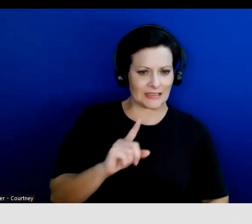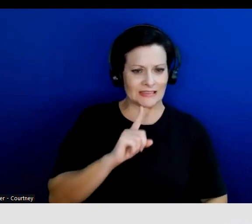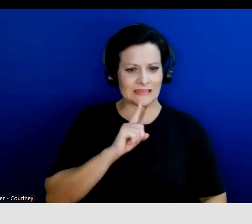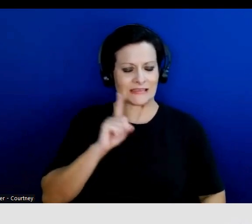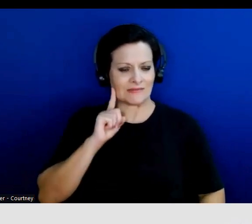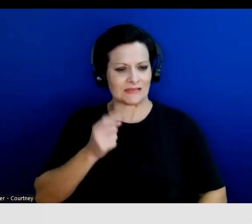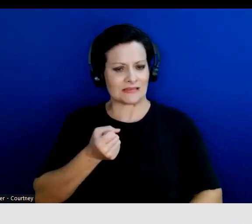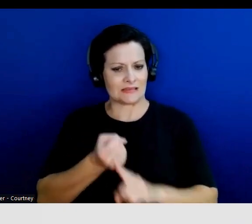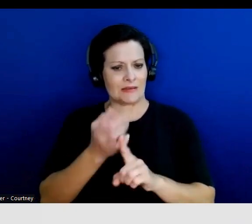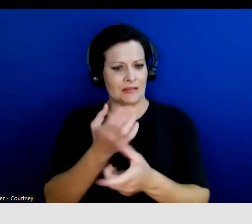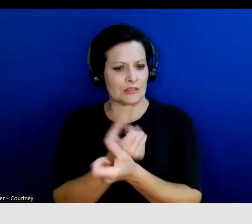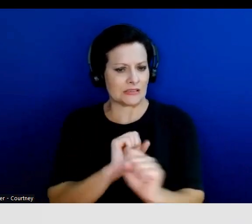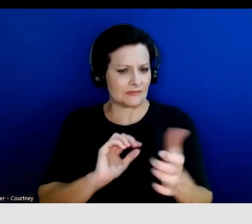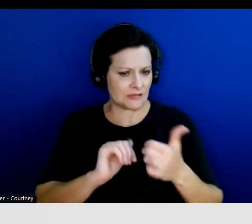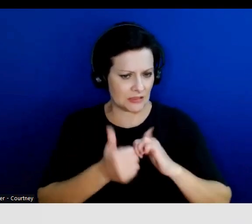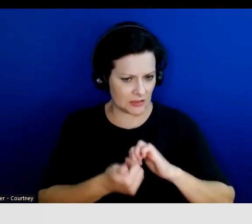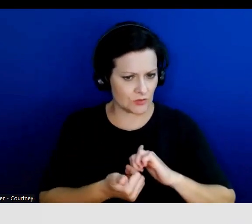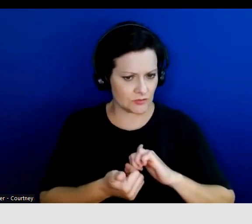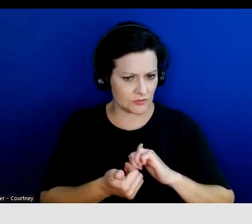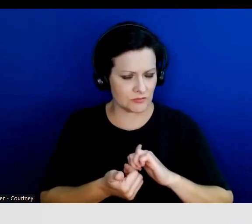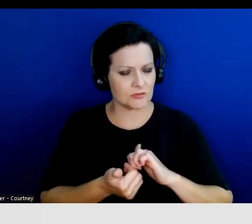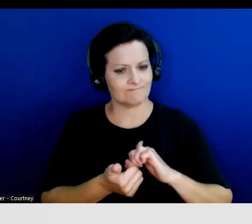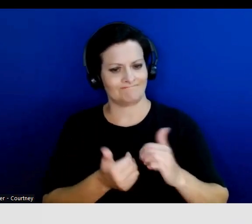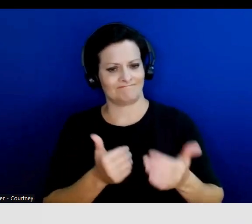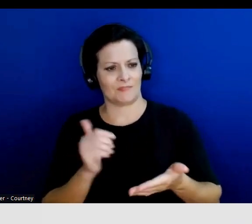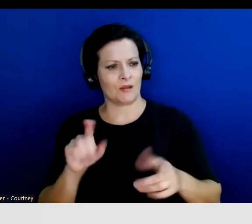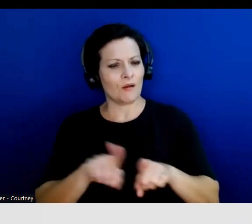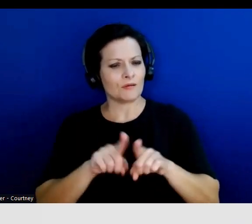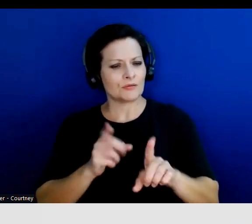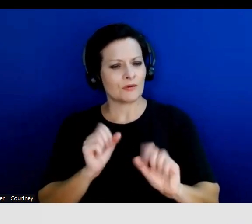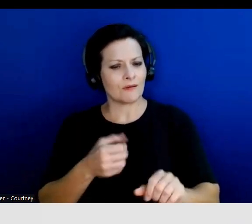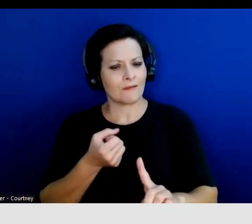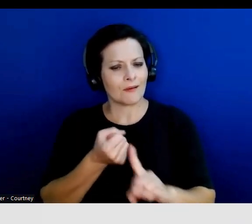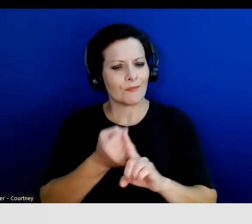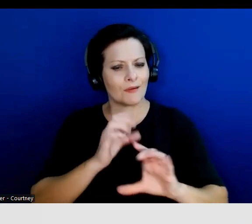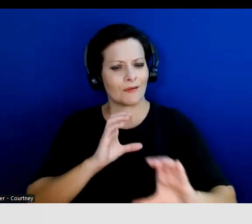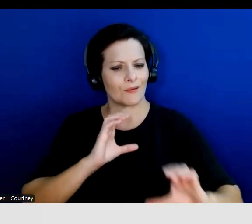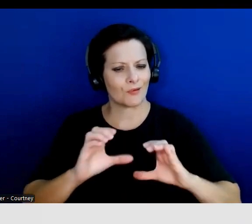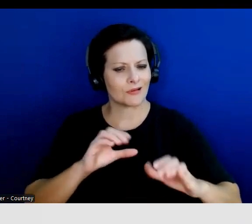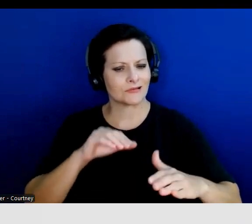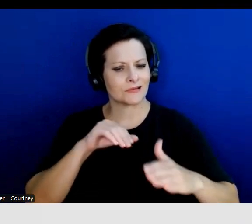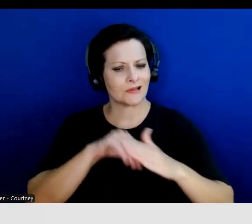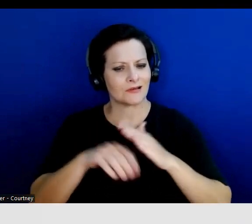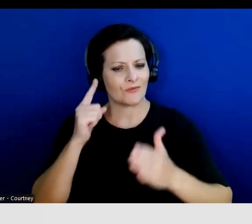choices. Please make sure to review the full list of examples of activities that